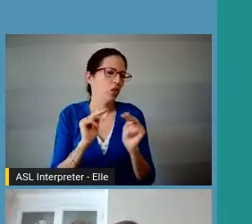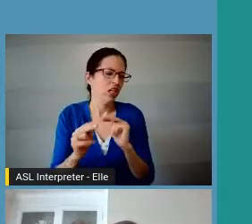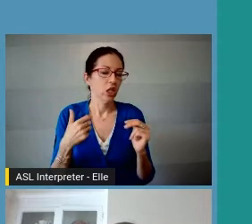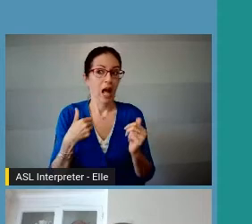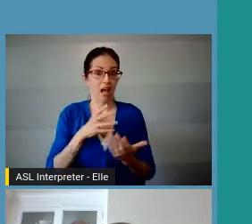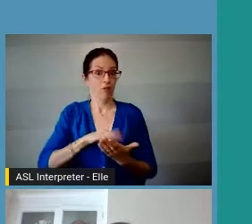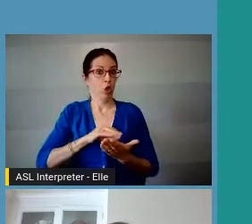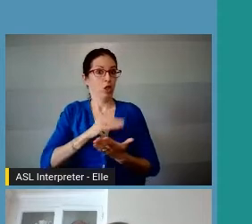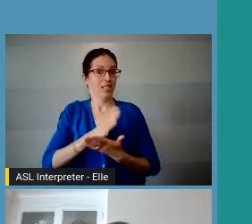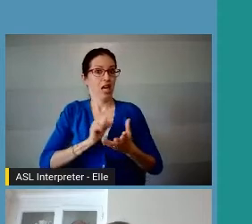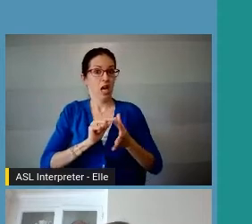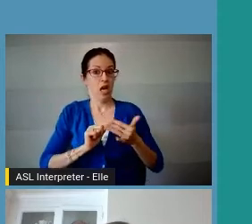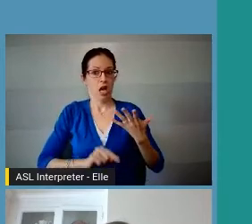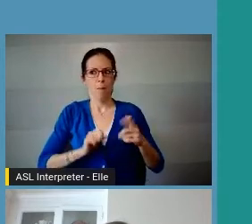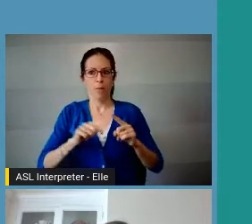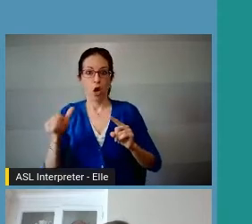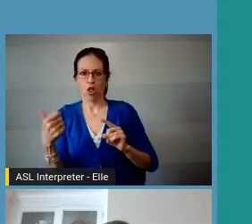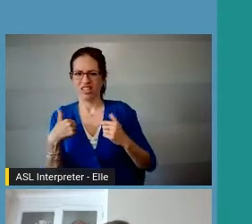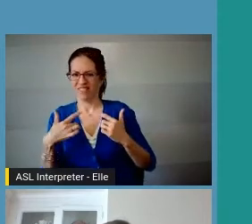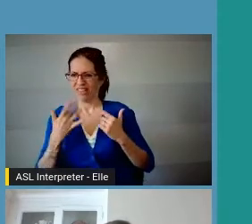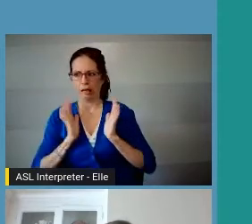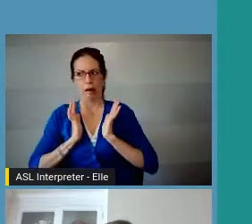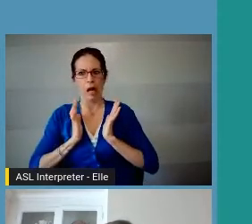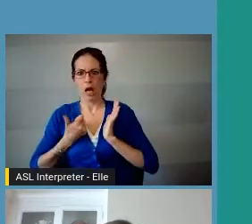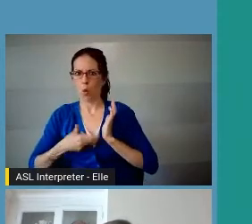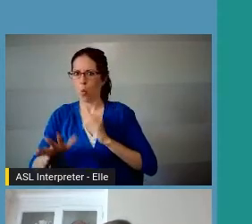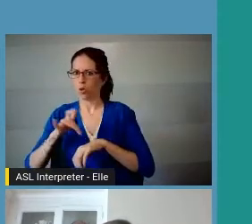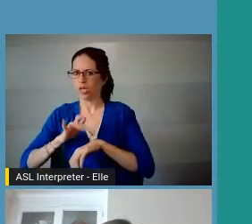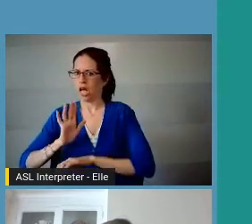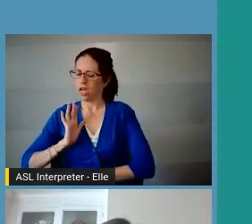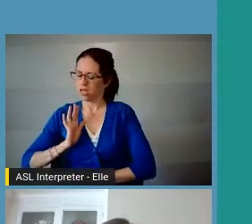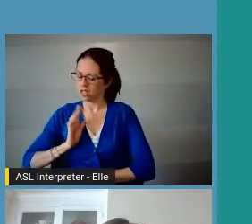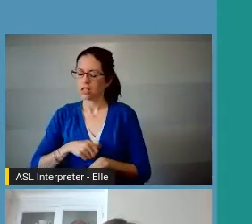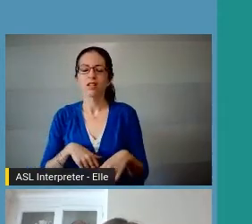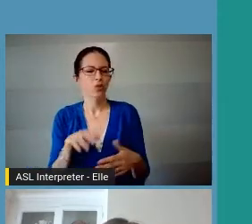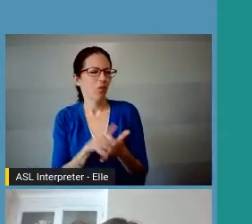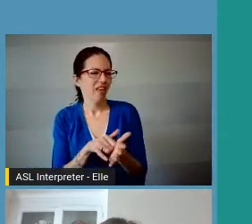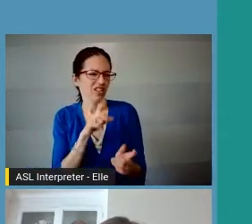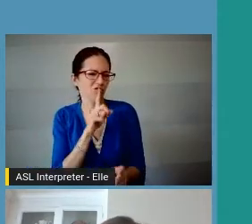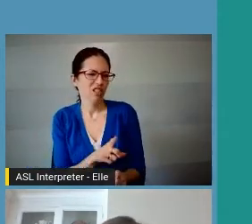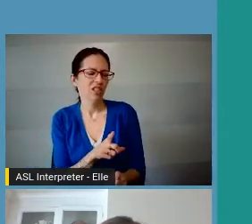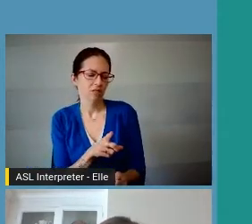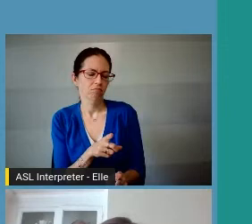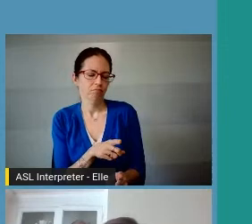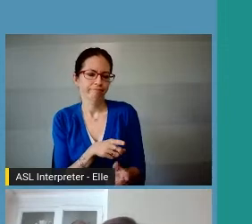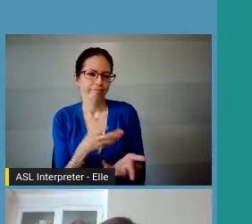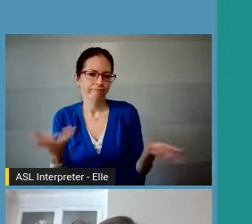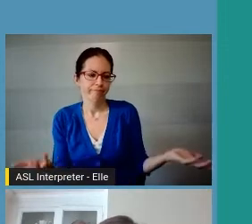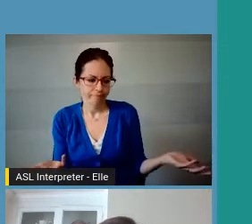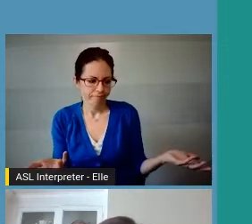I'm not going to mess with that. I think that has been a real, just a reality that I've